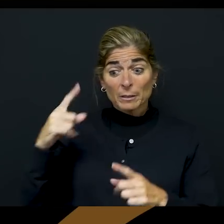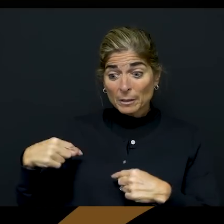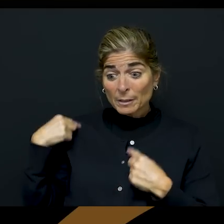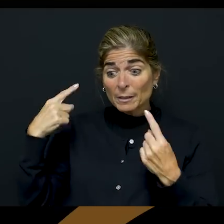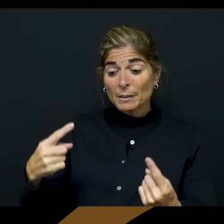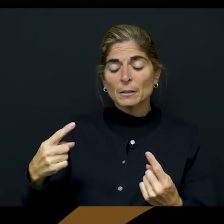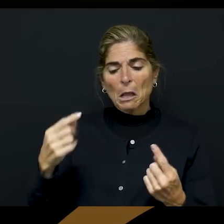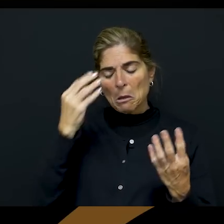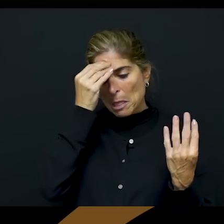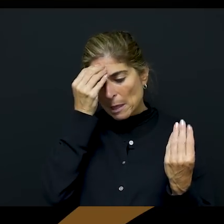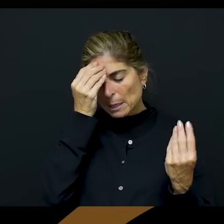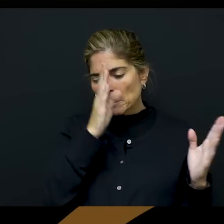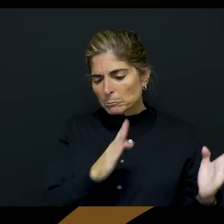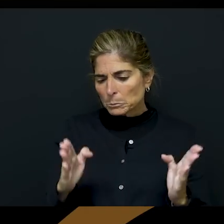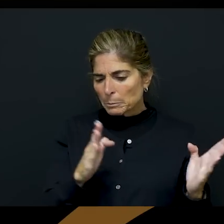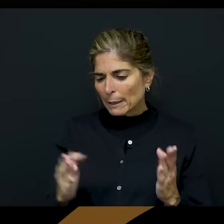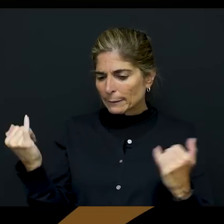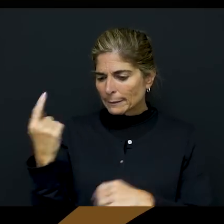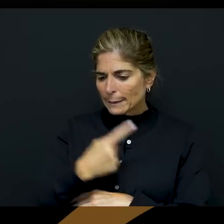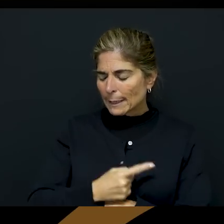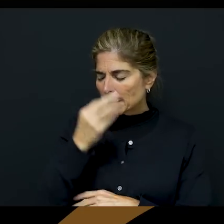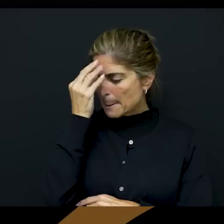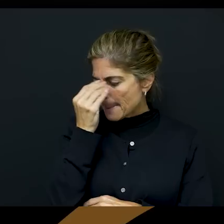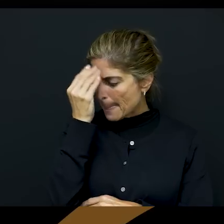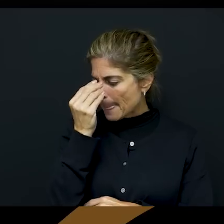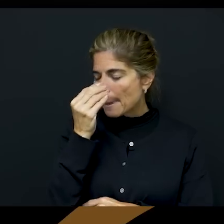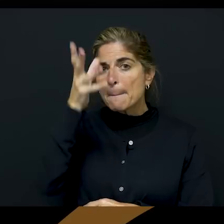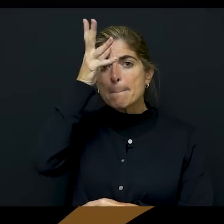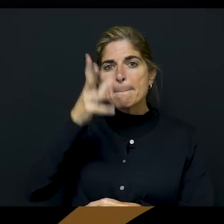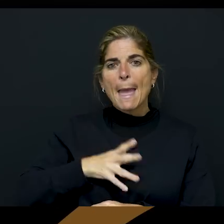As I was reflecting on my experiences in preparation for today,